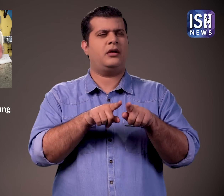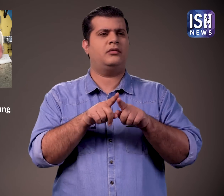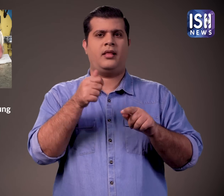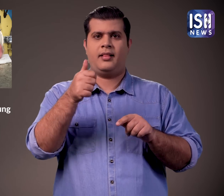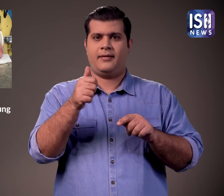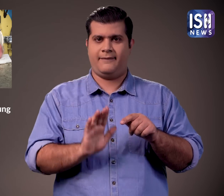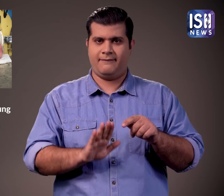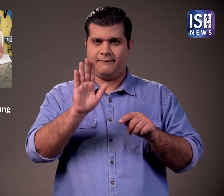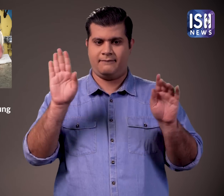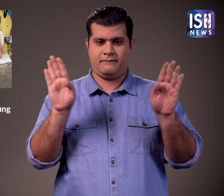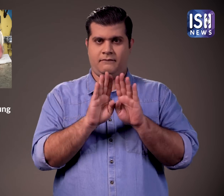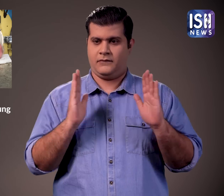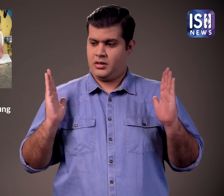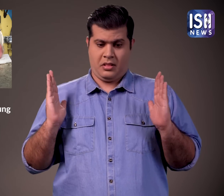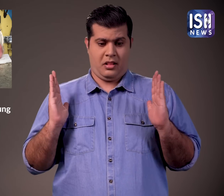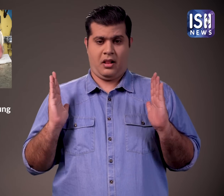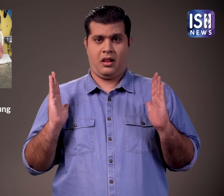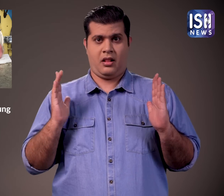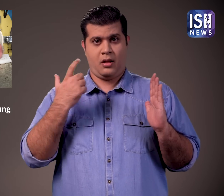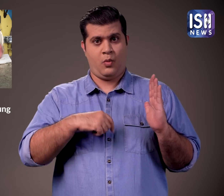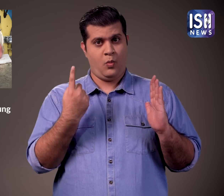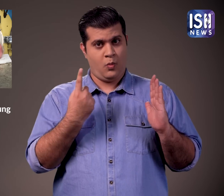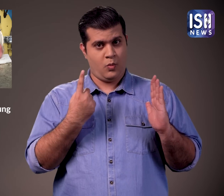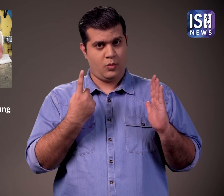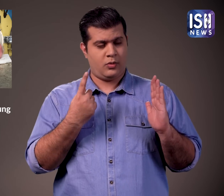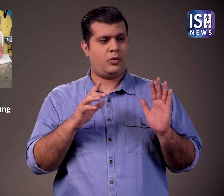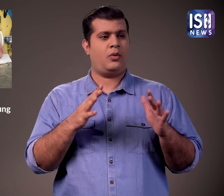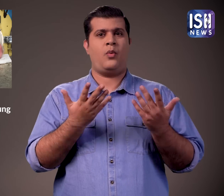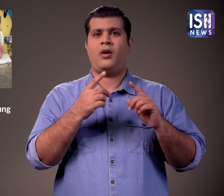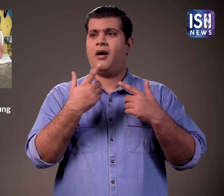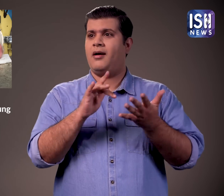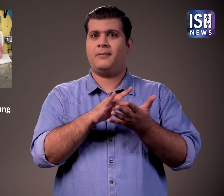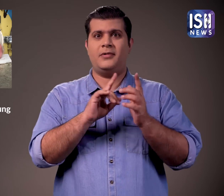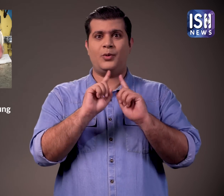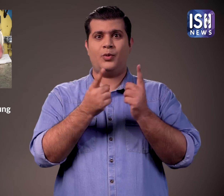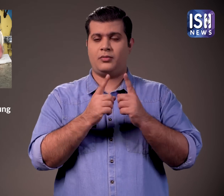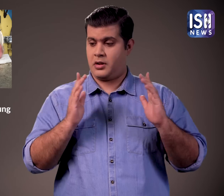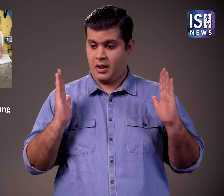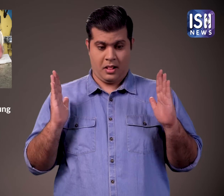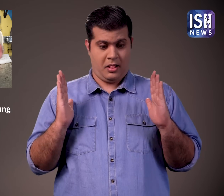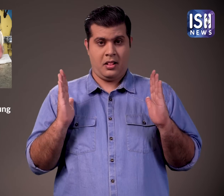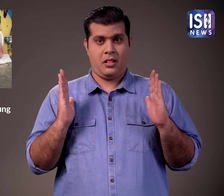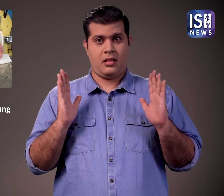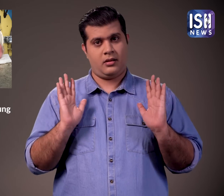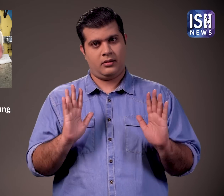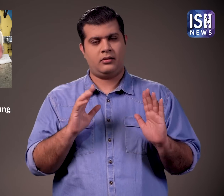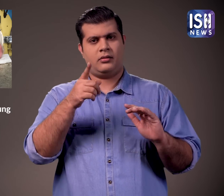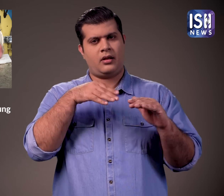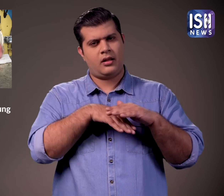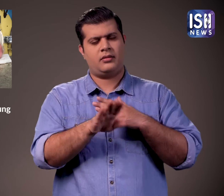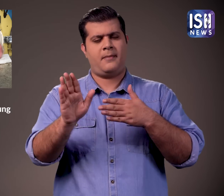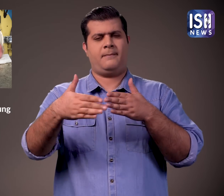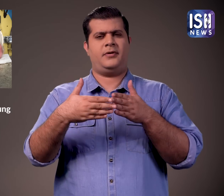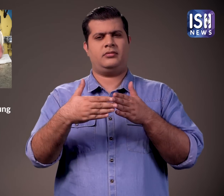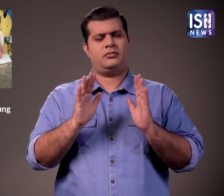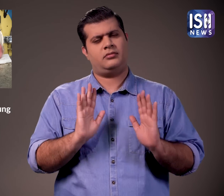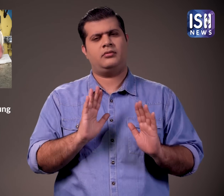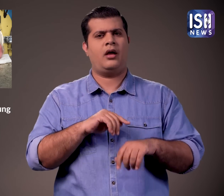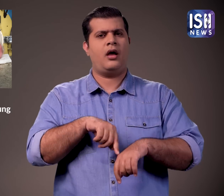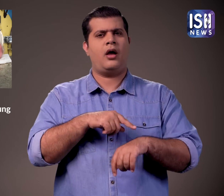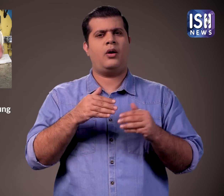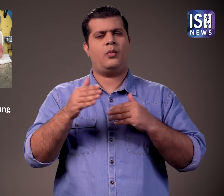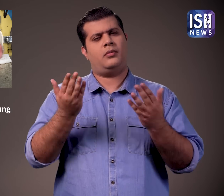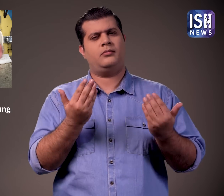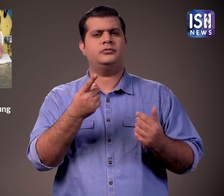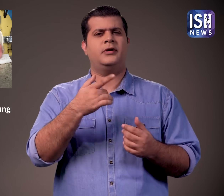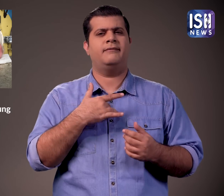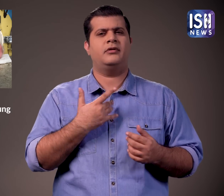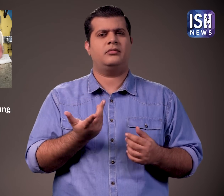For example, a lift that fits one person. Or a room just big enough for one. How long could you stay there?